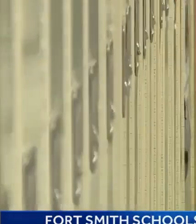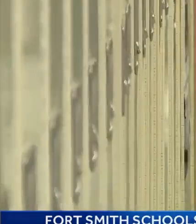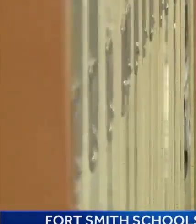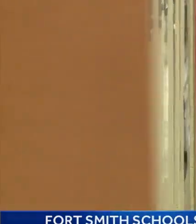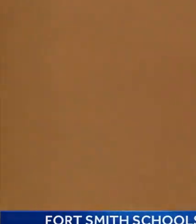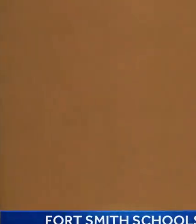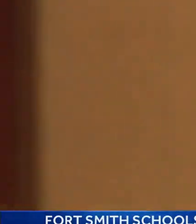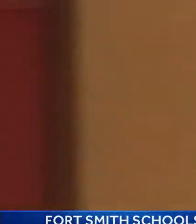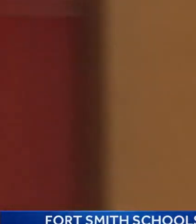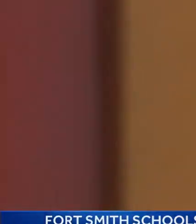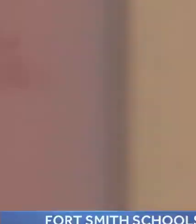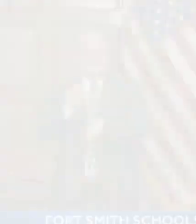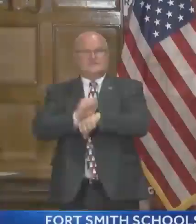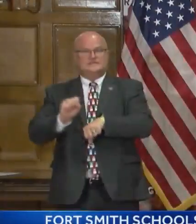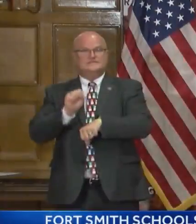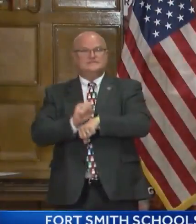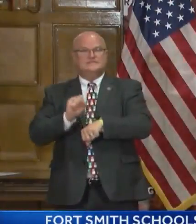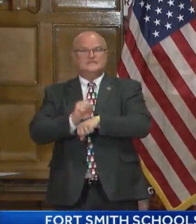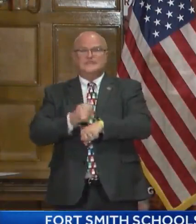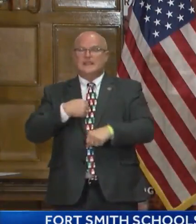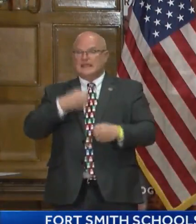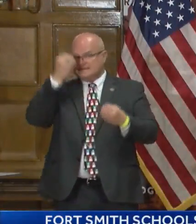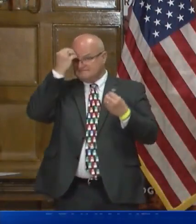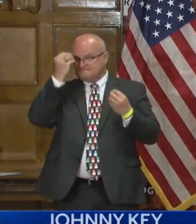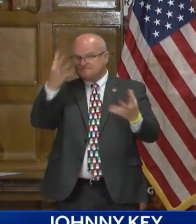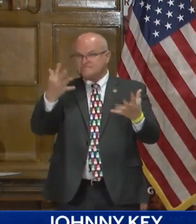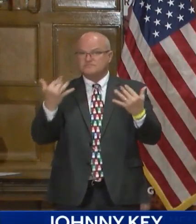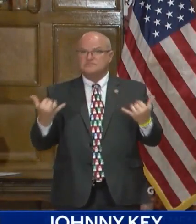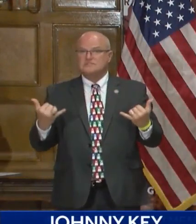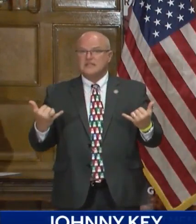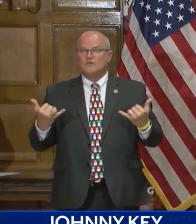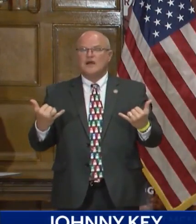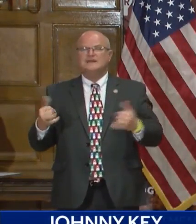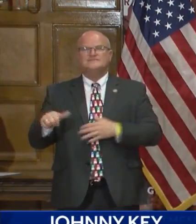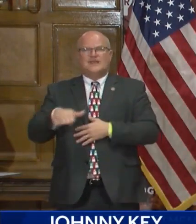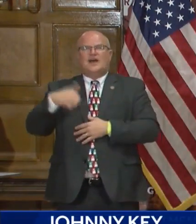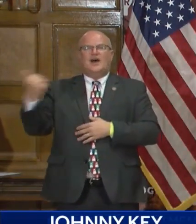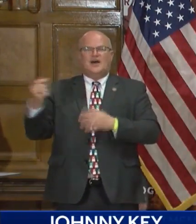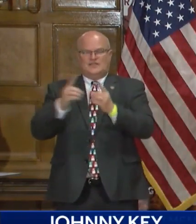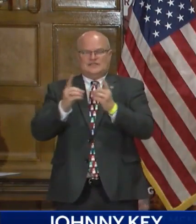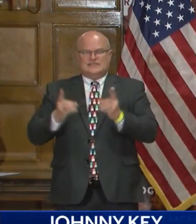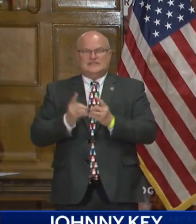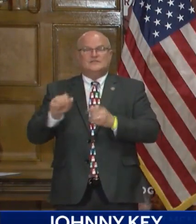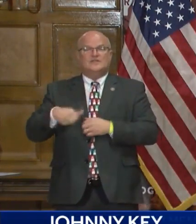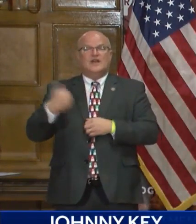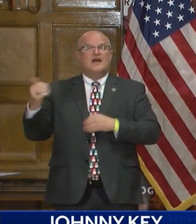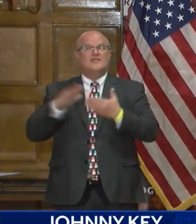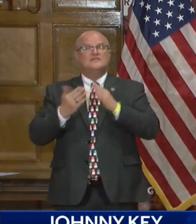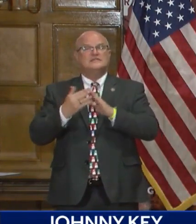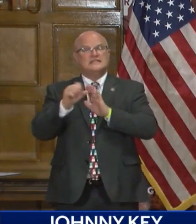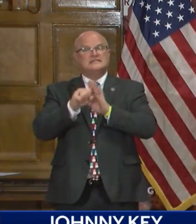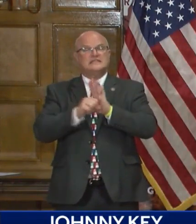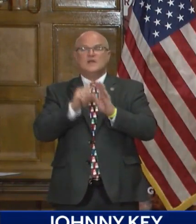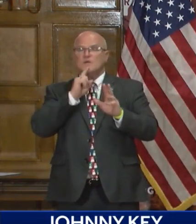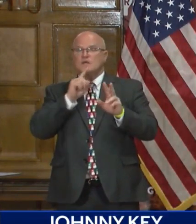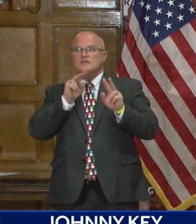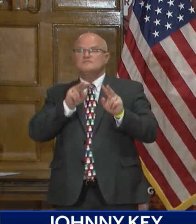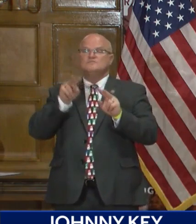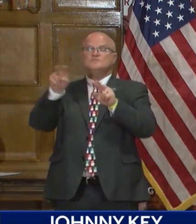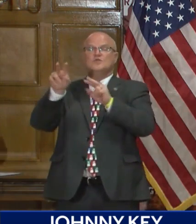FORT SMITH SCHOOLS LAUNCHED THIS LAST WEEK, AND TODAY SECRETARY JOHNNY ENCOURAGED OTHER SCHOOL DISTRICTS TO SEE IF SOMETHING SIMILAR COULD